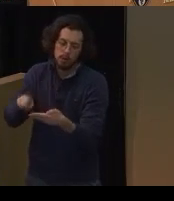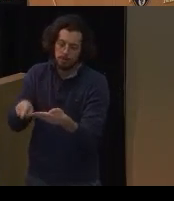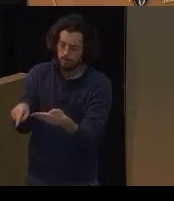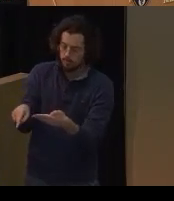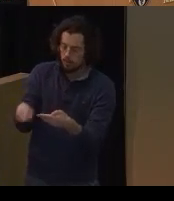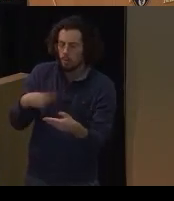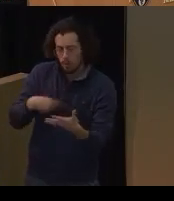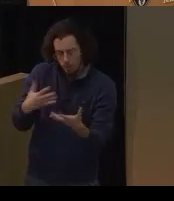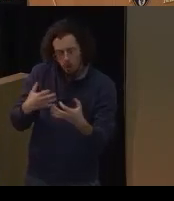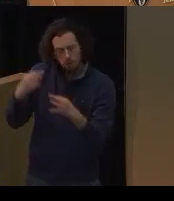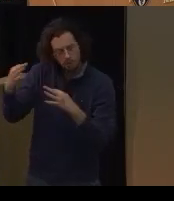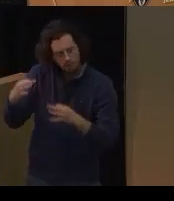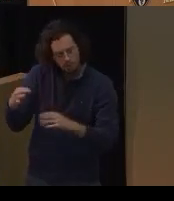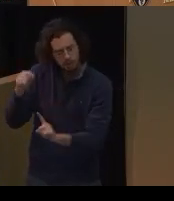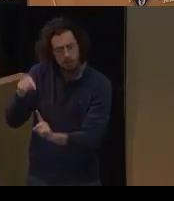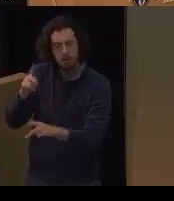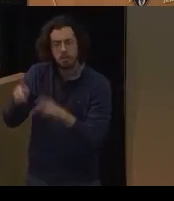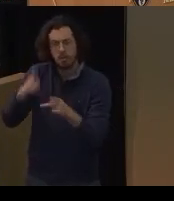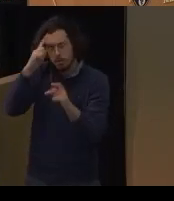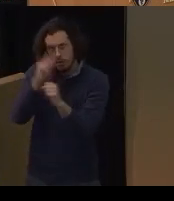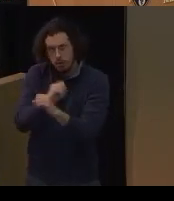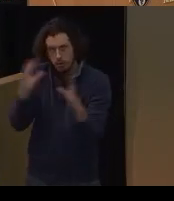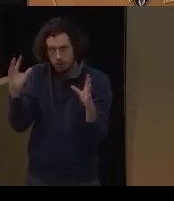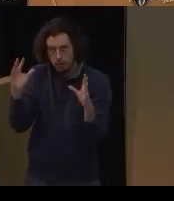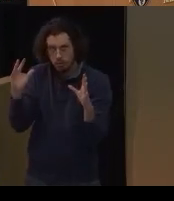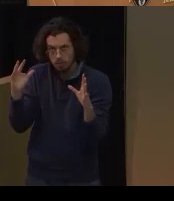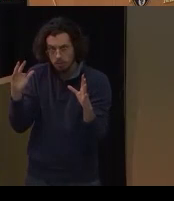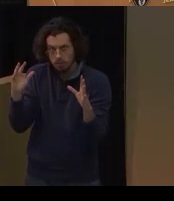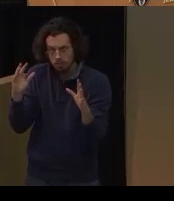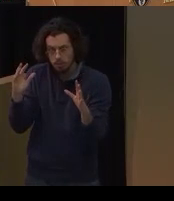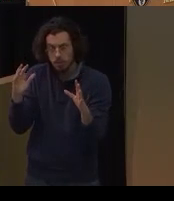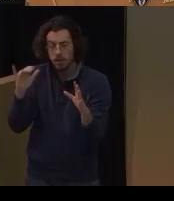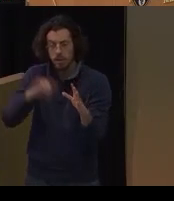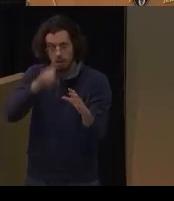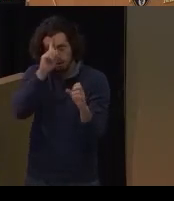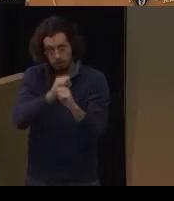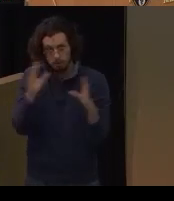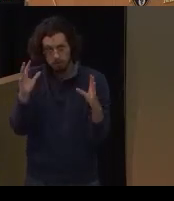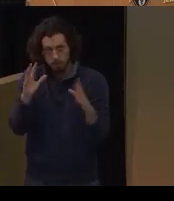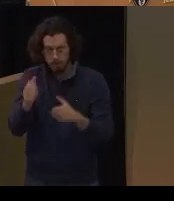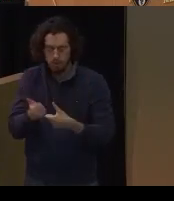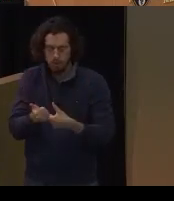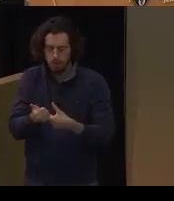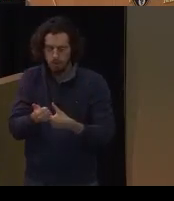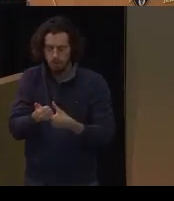be able to explain what it is that people are thinking about um that kind of generalizes to a